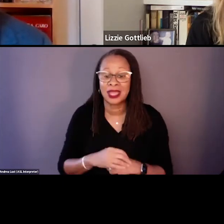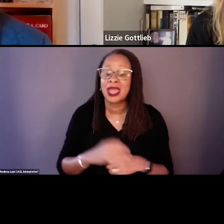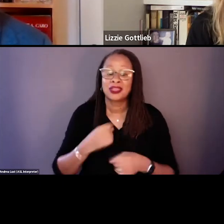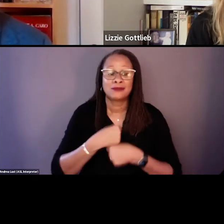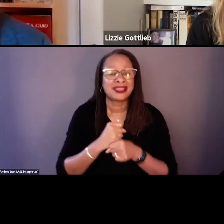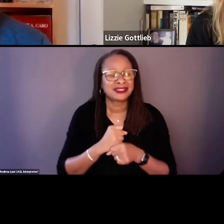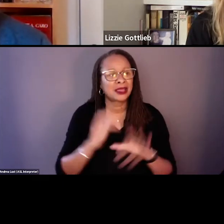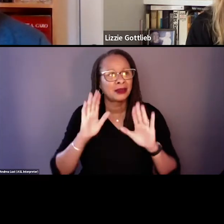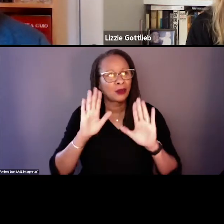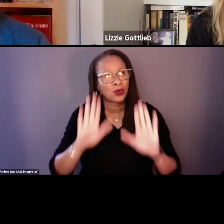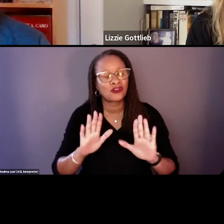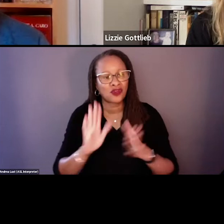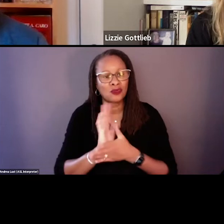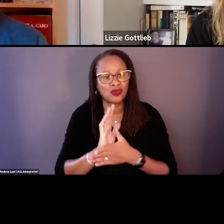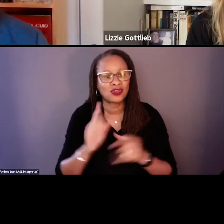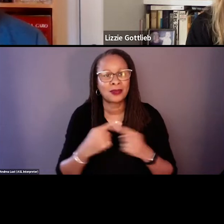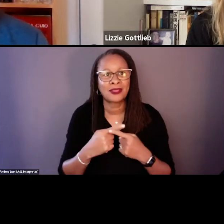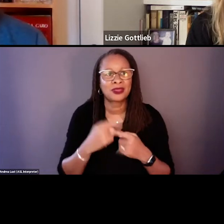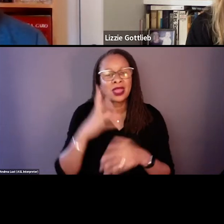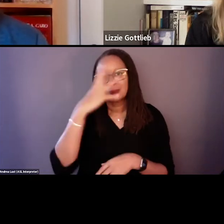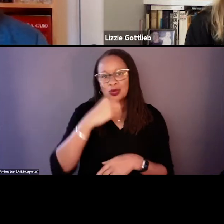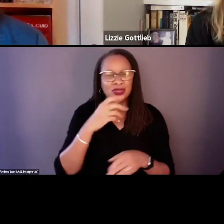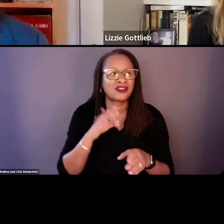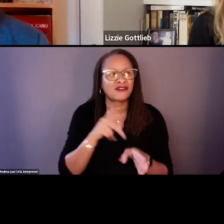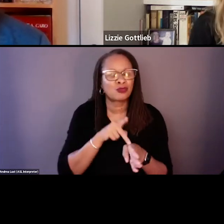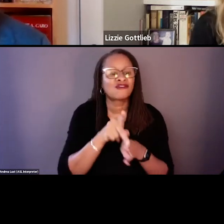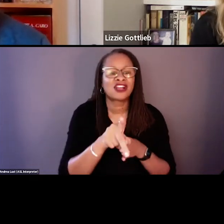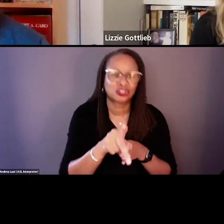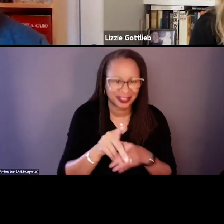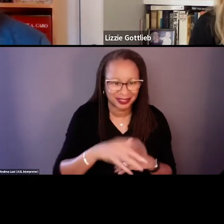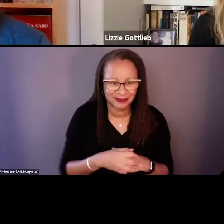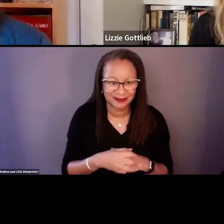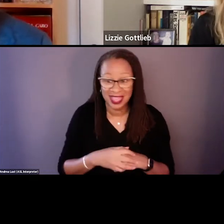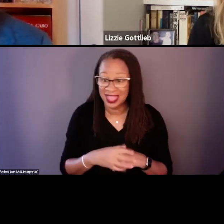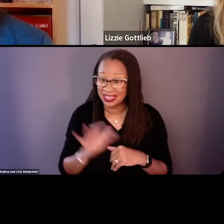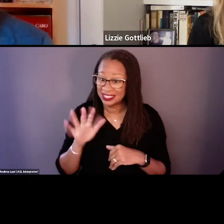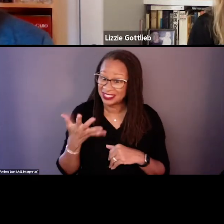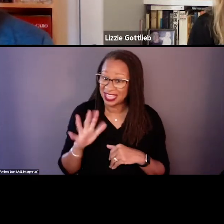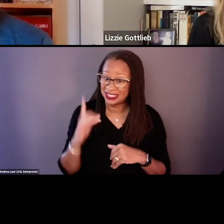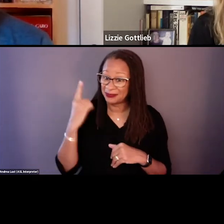made a great movie about the beauty of professionalism. Is that something that you, that you kind of thought about as you,